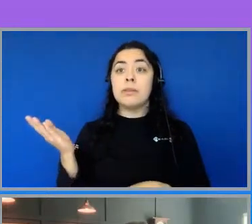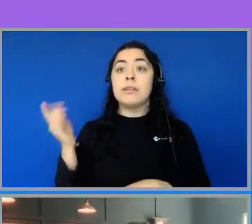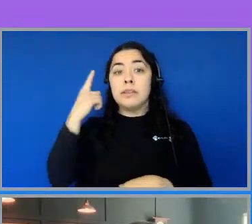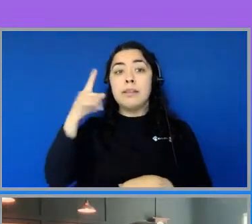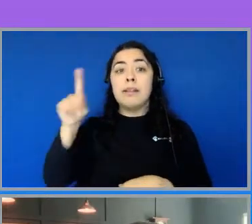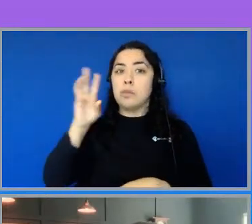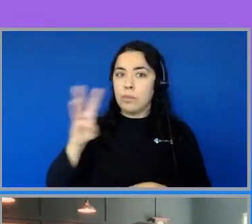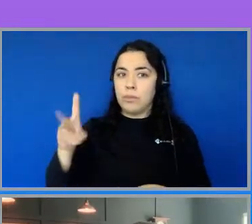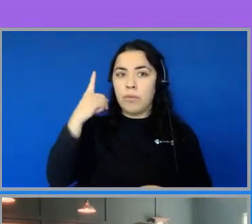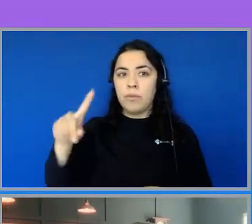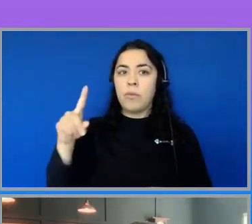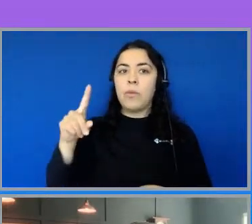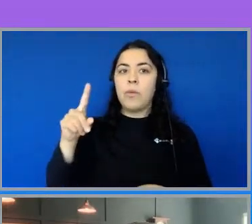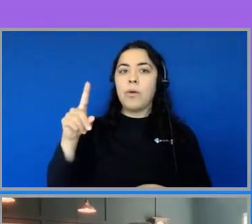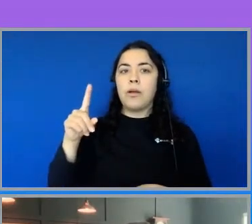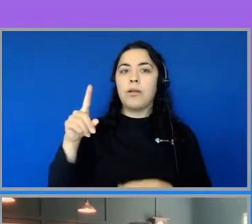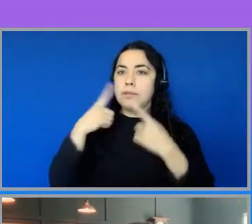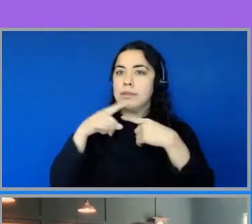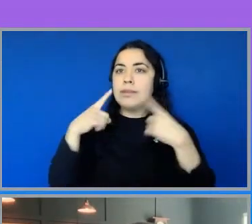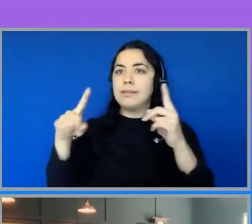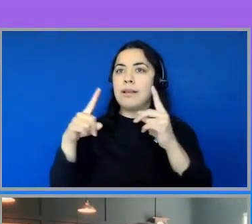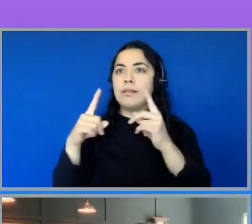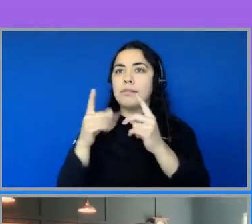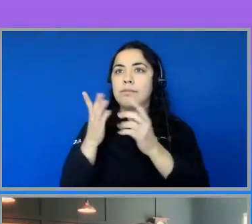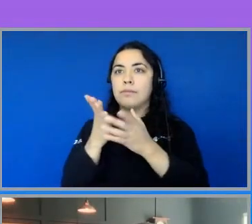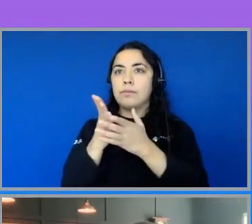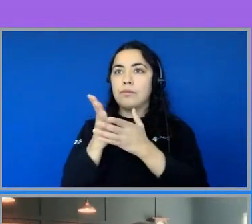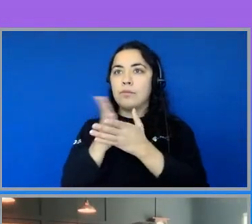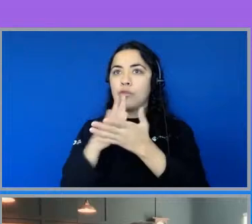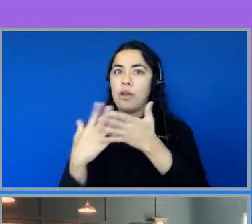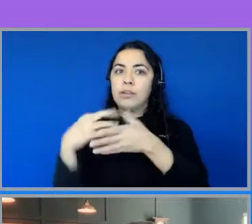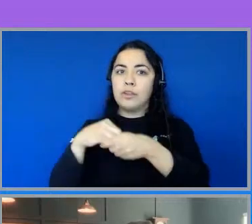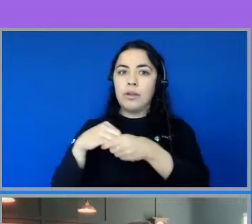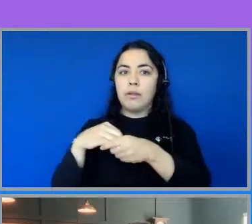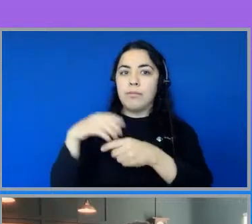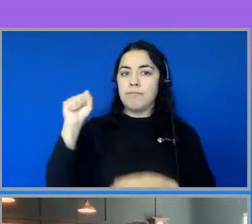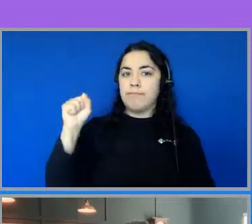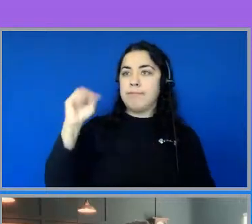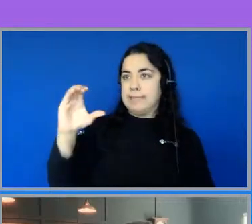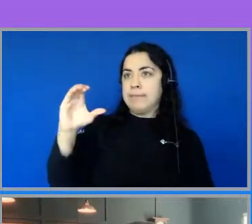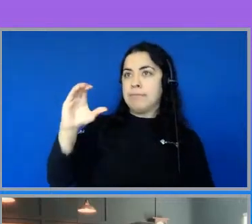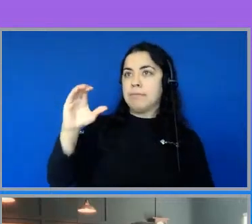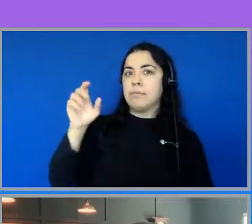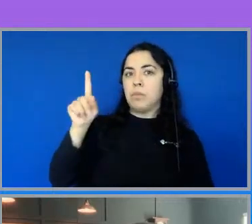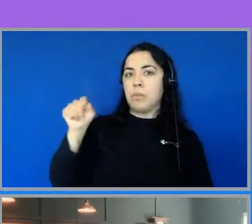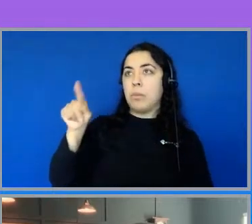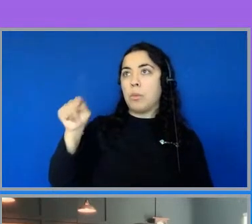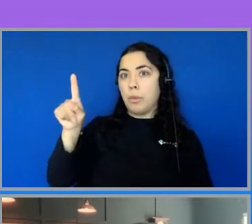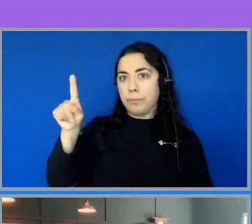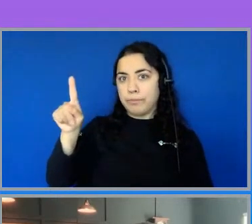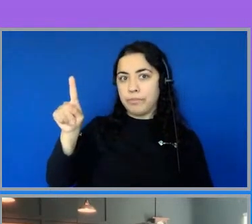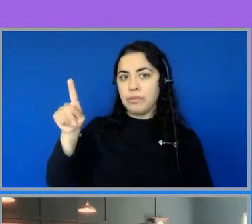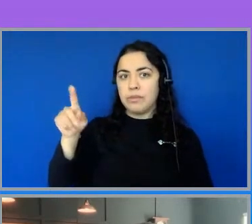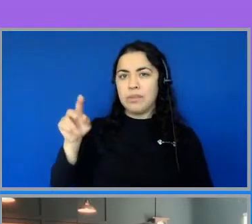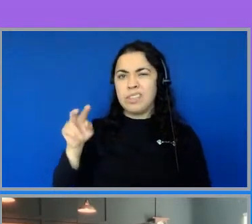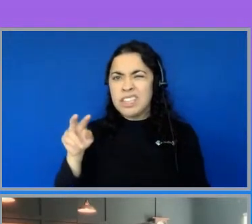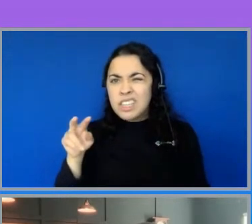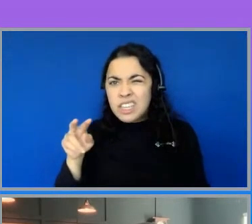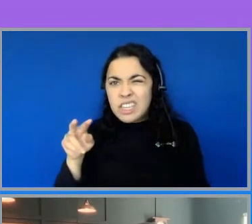and we're not going to dig too deep into it. But what I want to convey is there's a lot here to understand. We start with an in